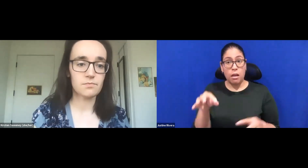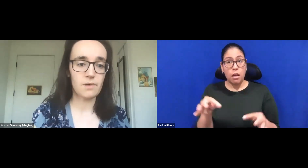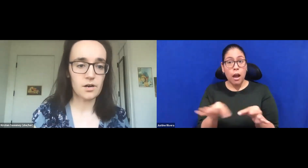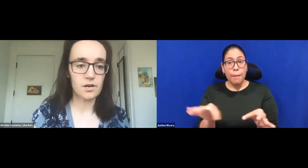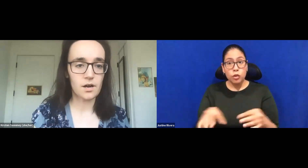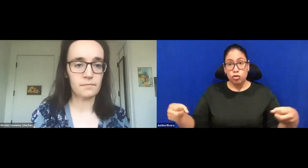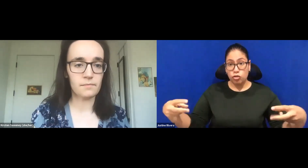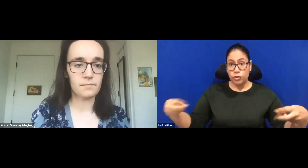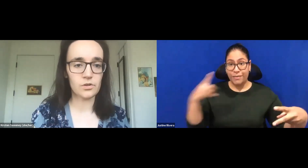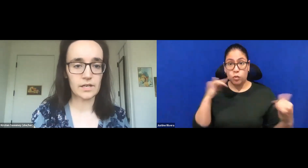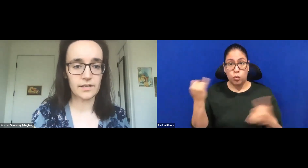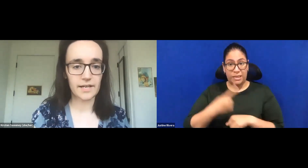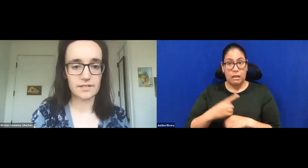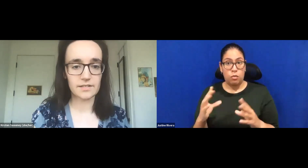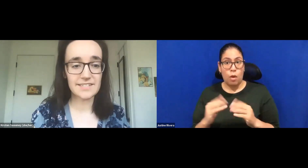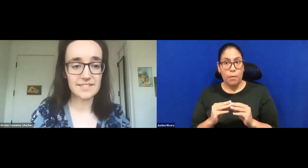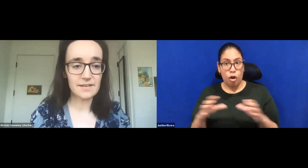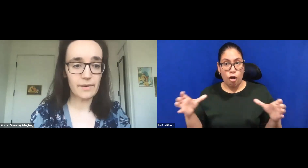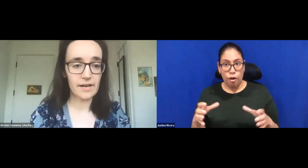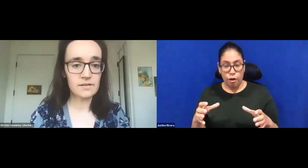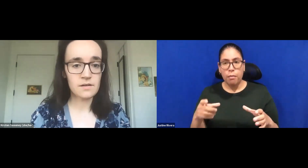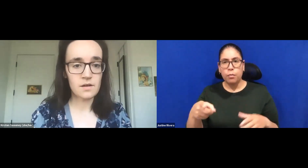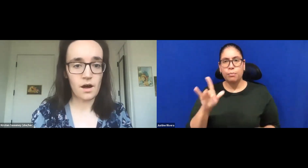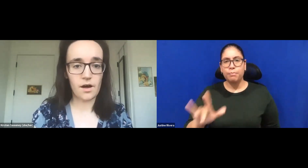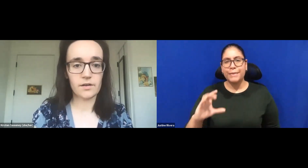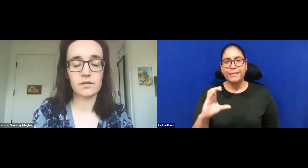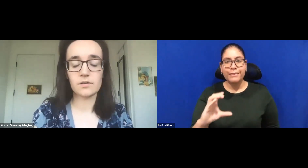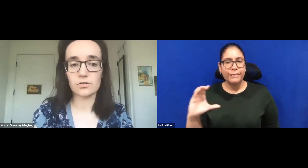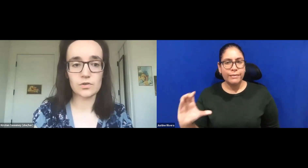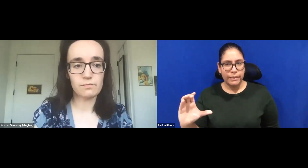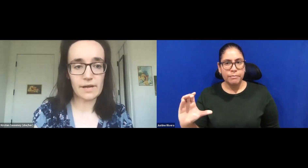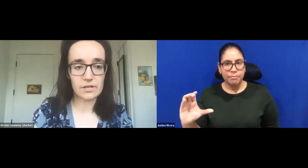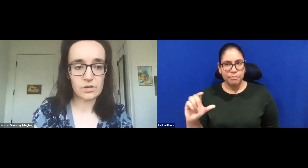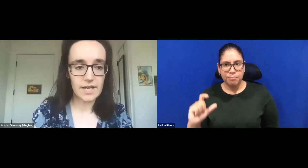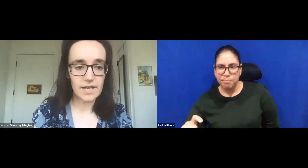webinar, you can click the CC button on your Zoom menu to